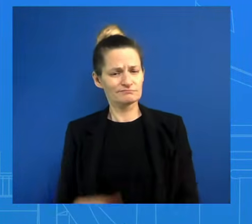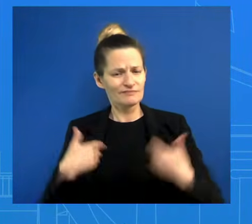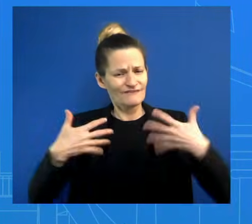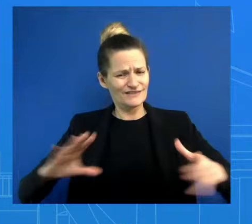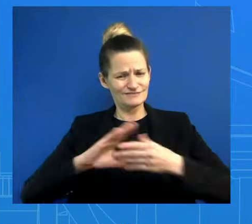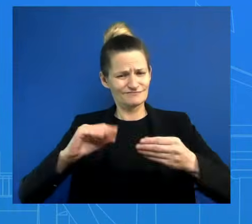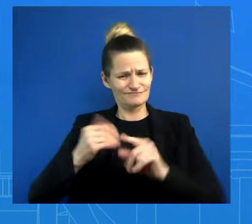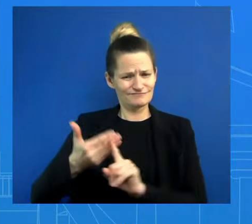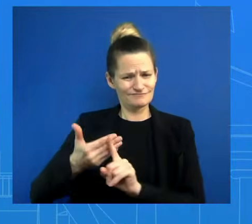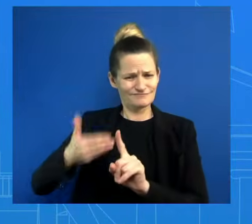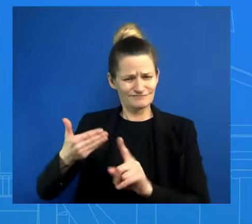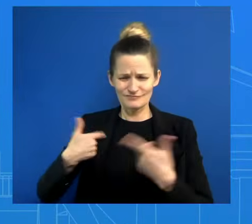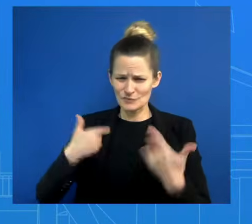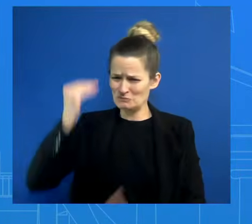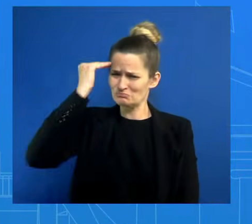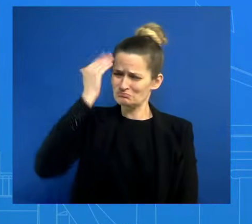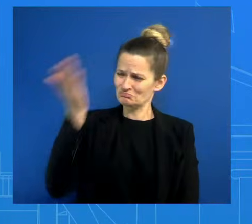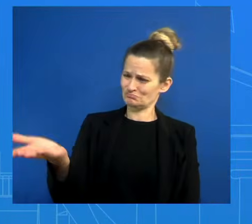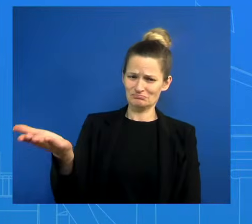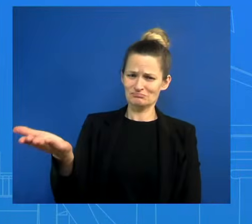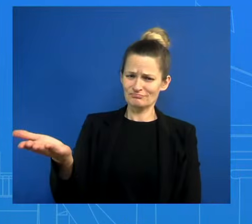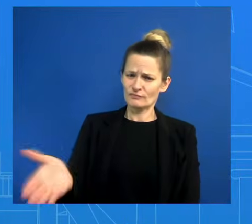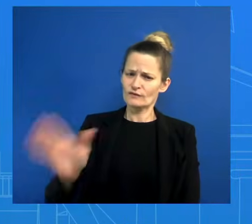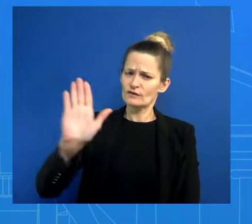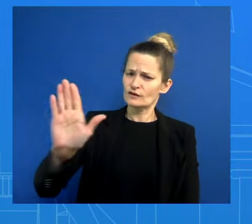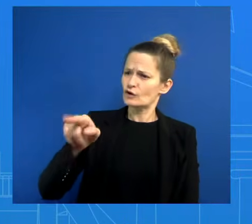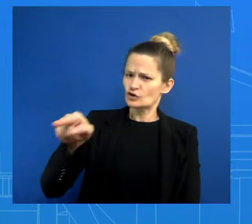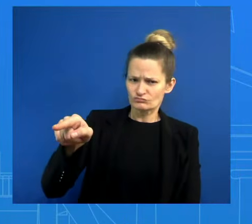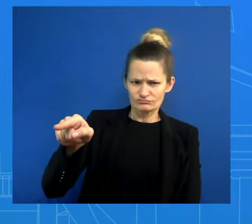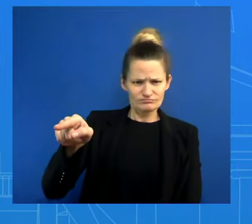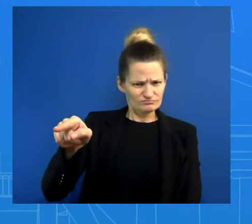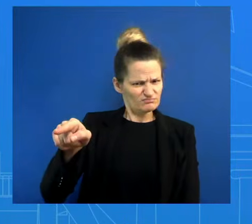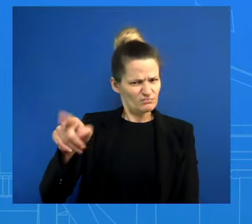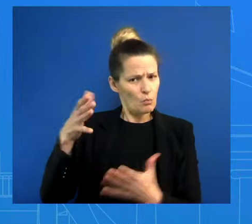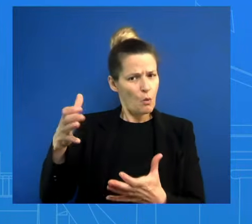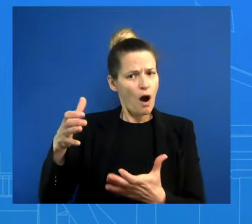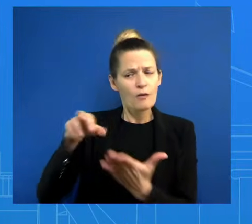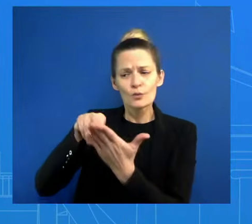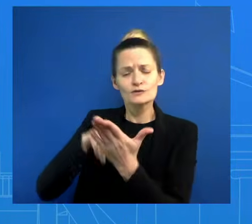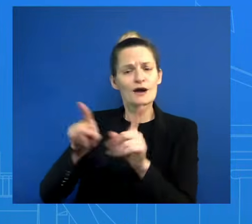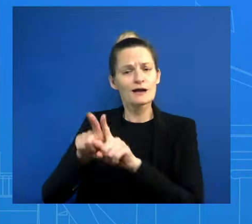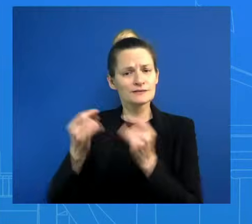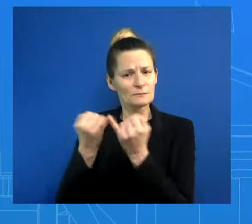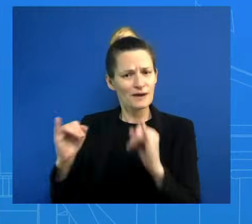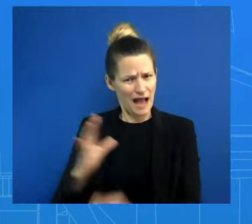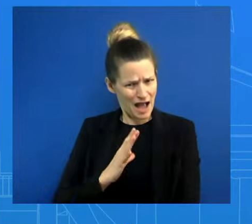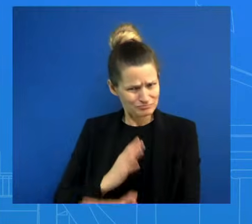The way that we see it, it does not change the majority, or it doesn't change the complexion